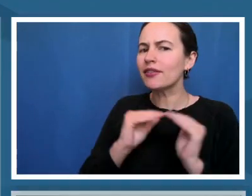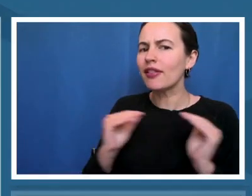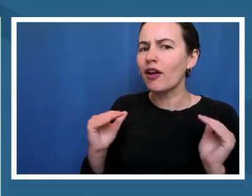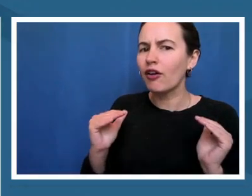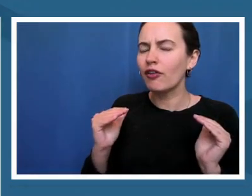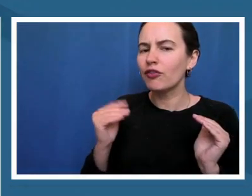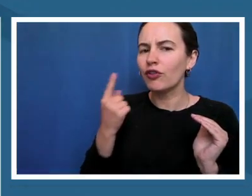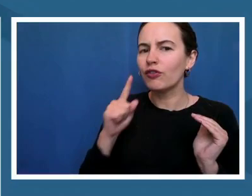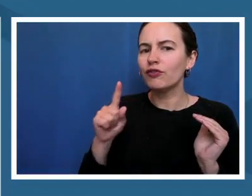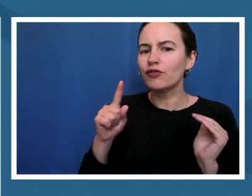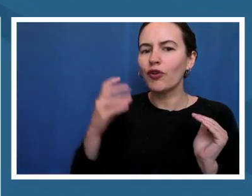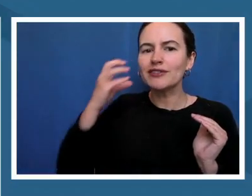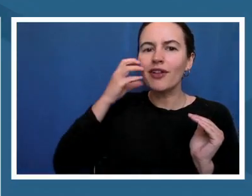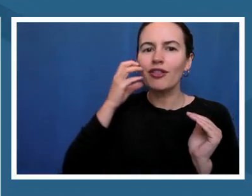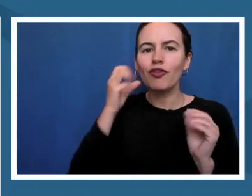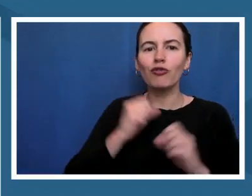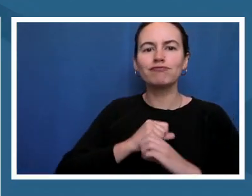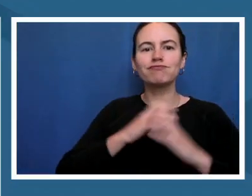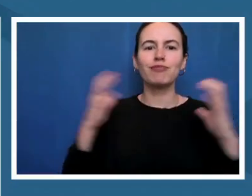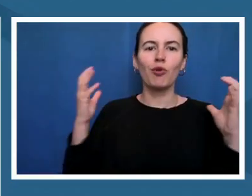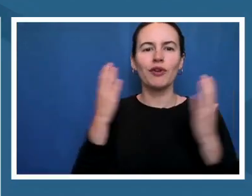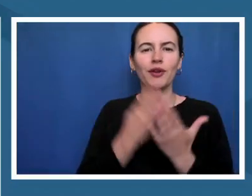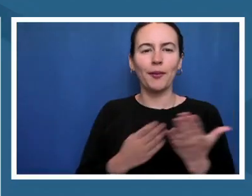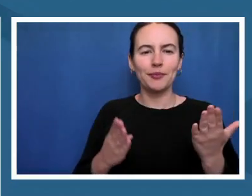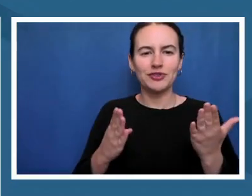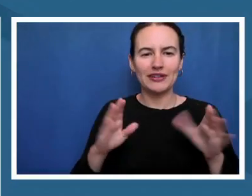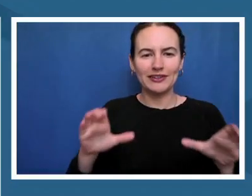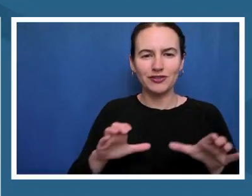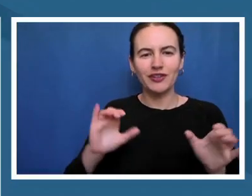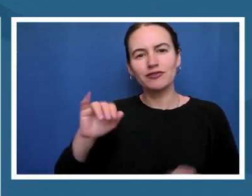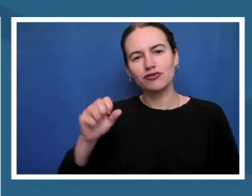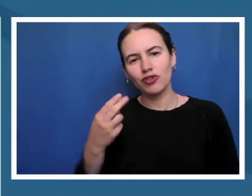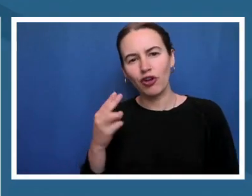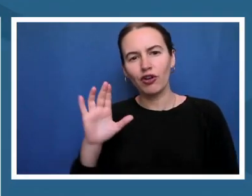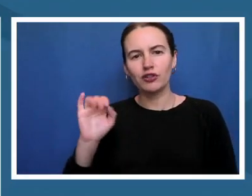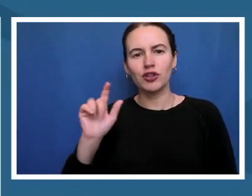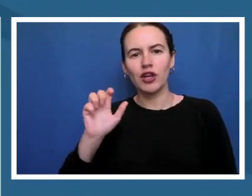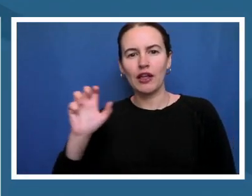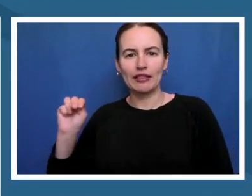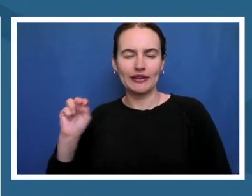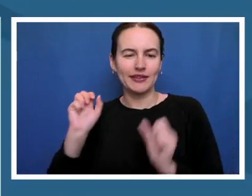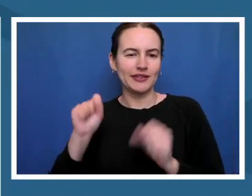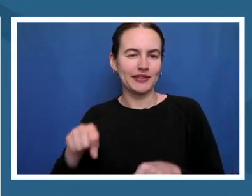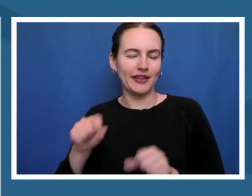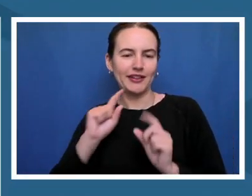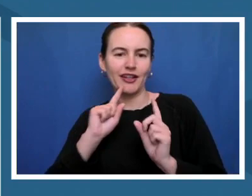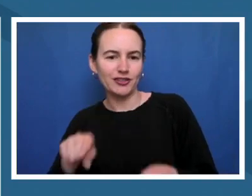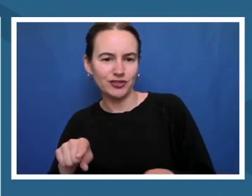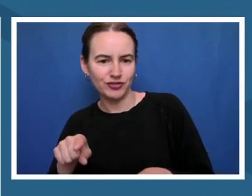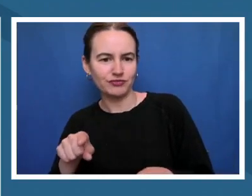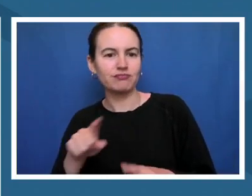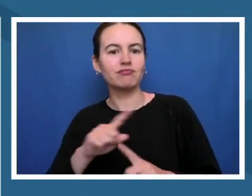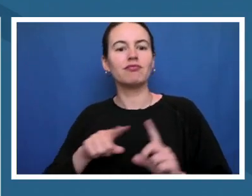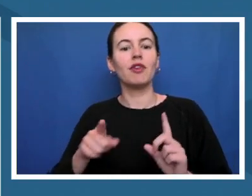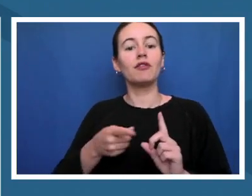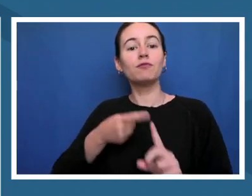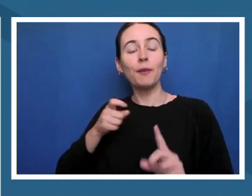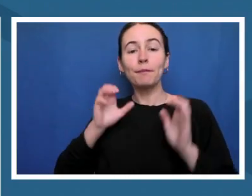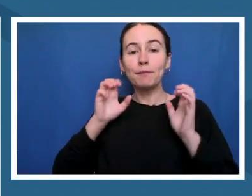objects exercise with and i'll let josh and colleen expand on this but i will say from our educational perspective